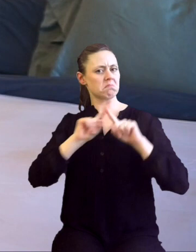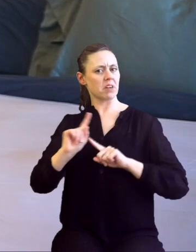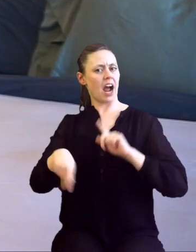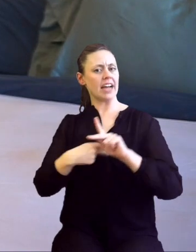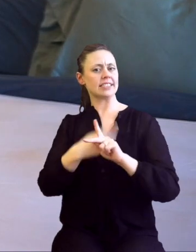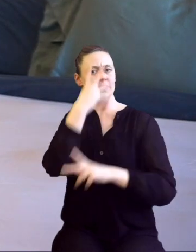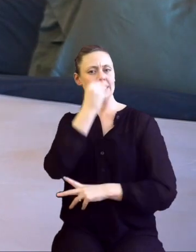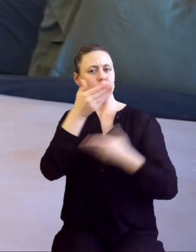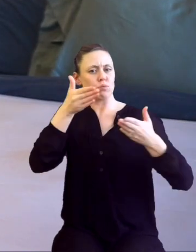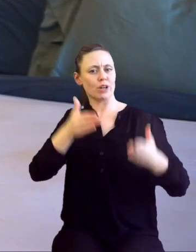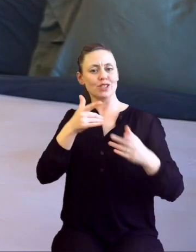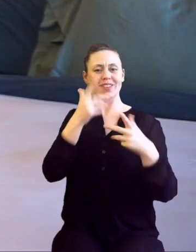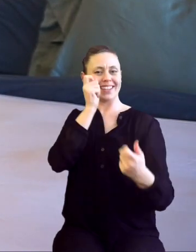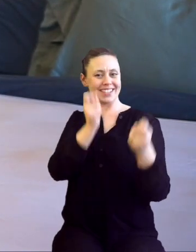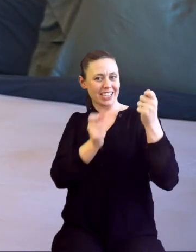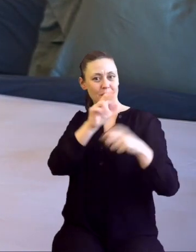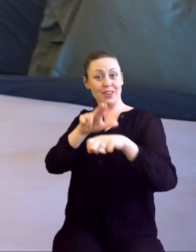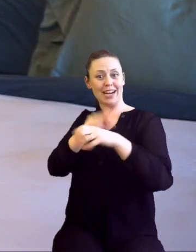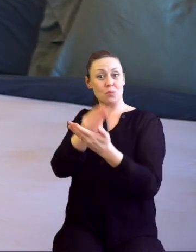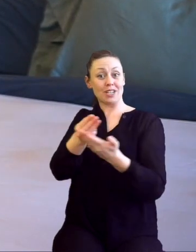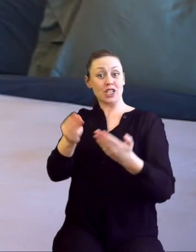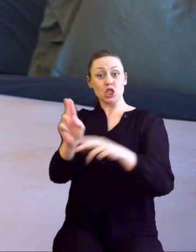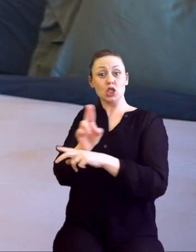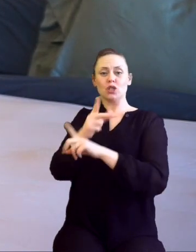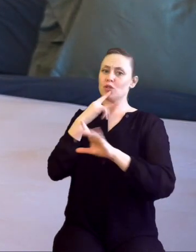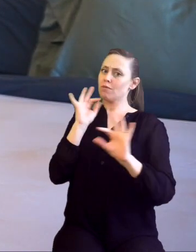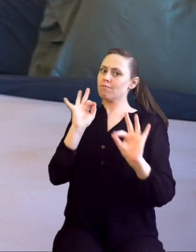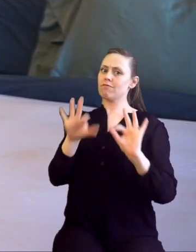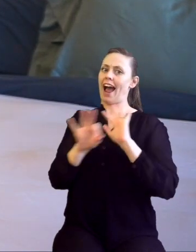adjustability and natural materials used you are bound to find the perfect fit